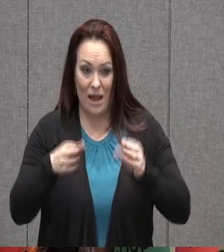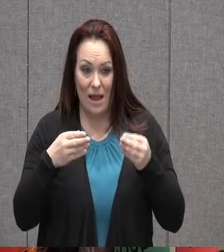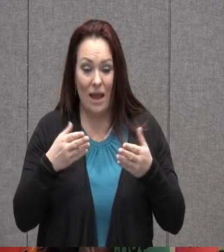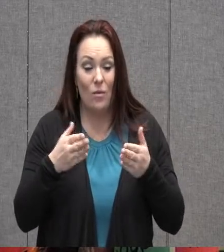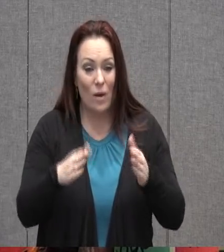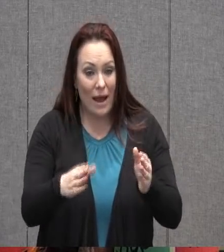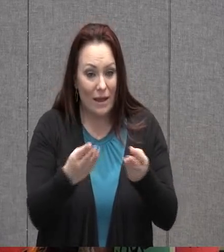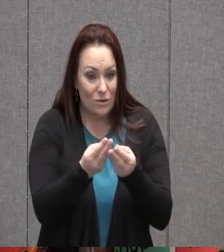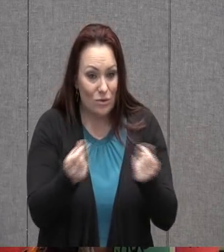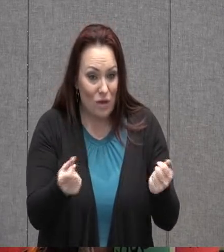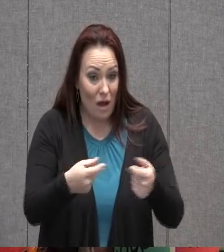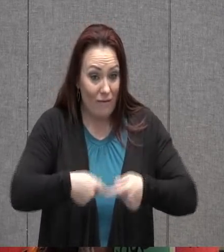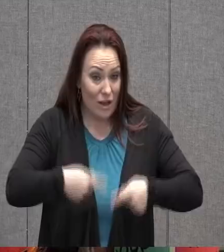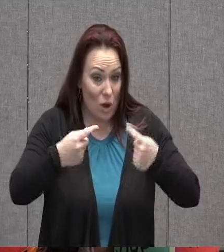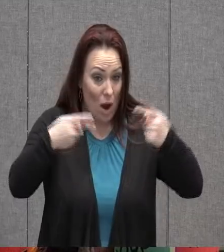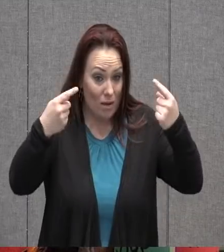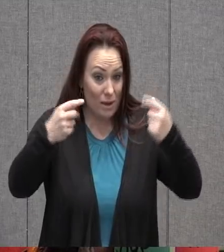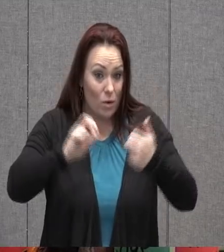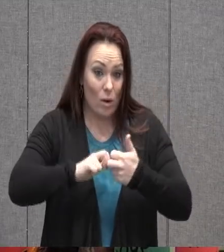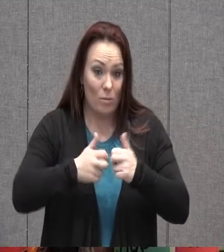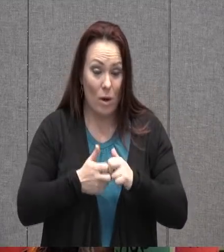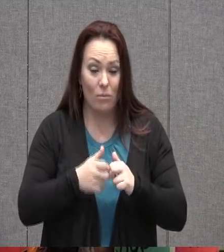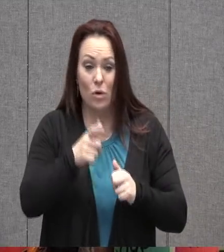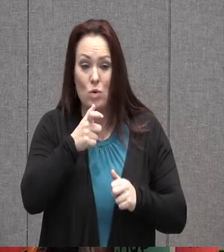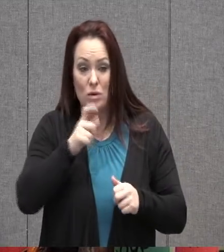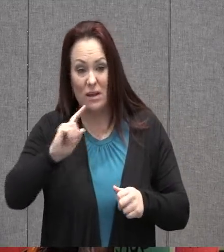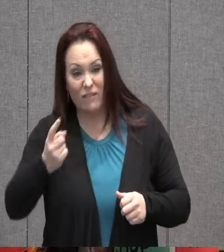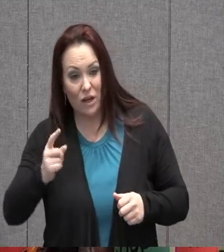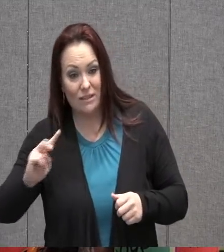or a problem, to see maybe who gets to go first.